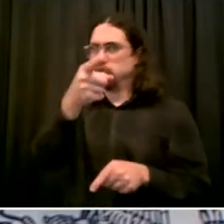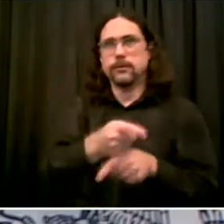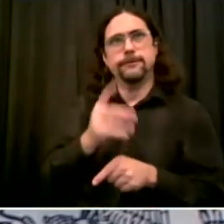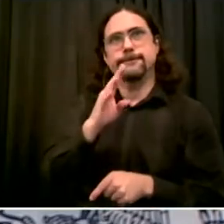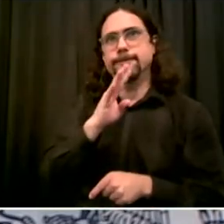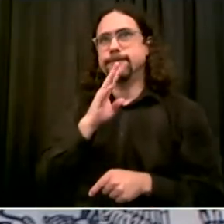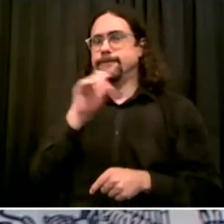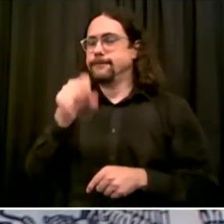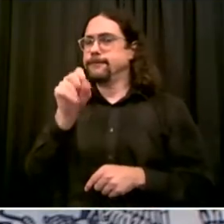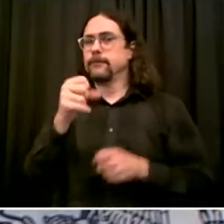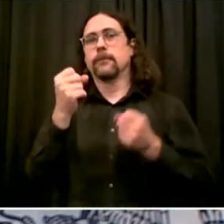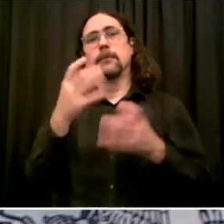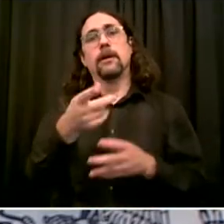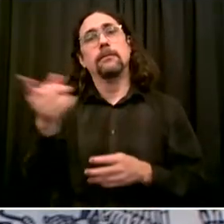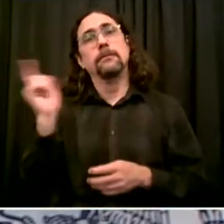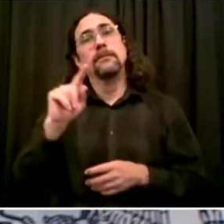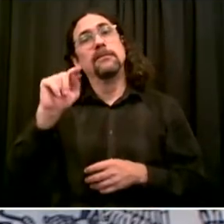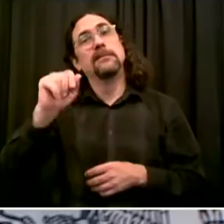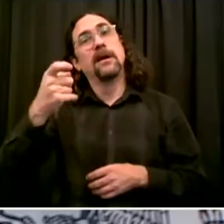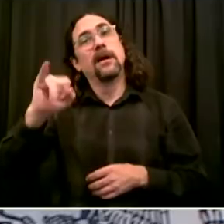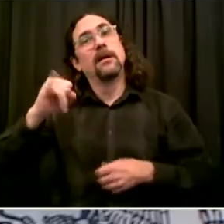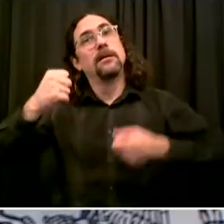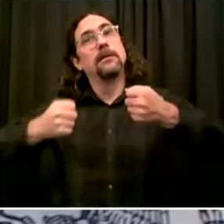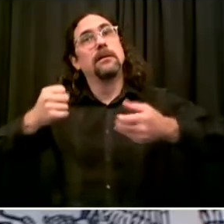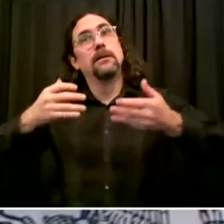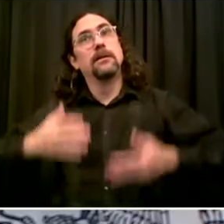INDUSTRY. WE HAVE SHREOD UP THOSE DVERIRS.